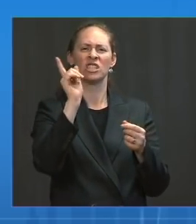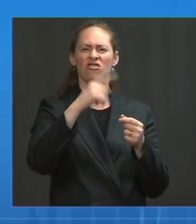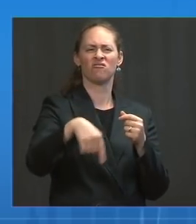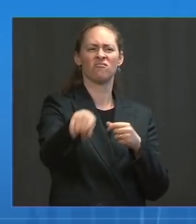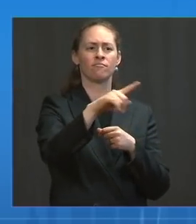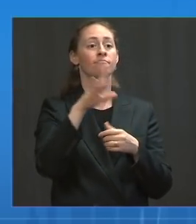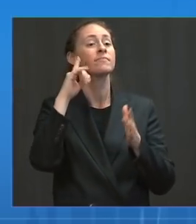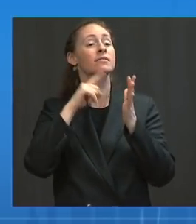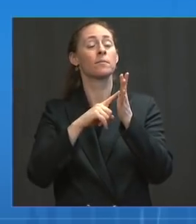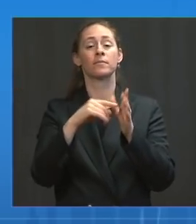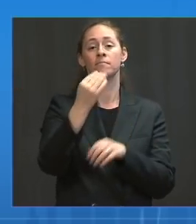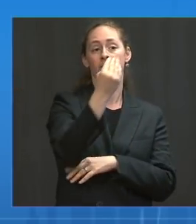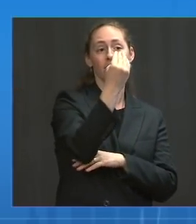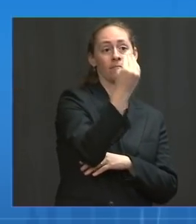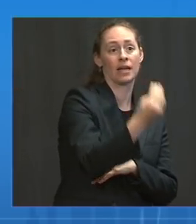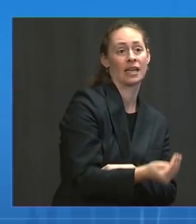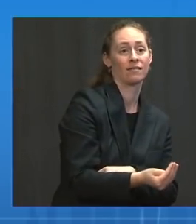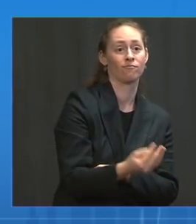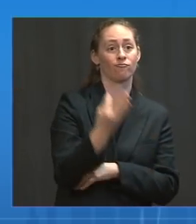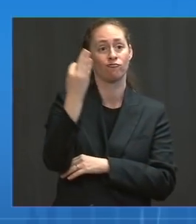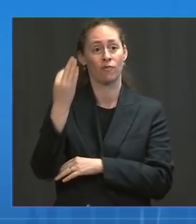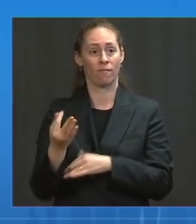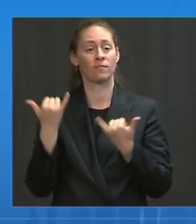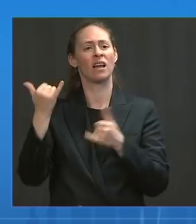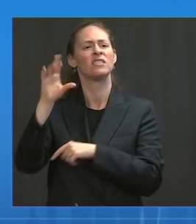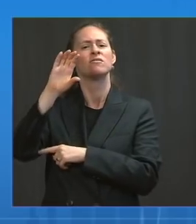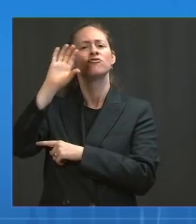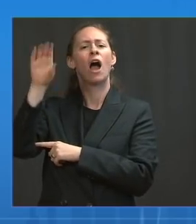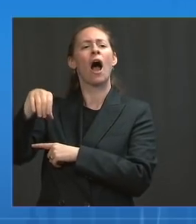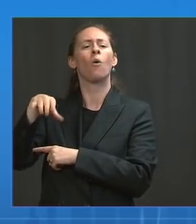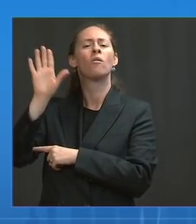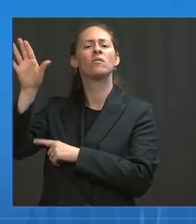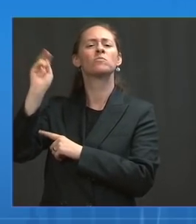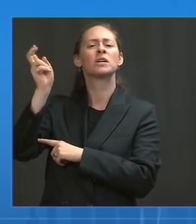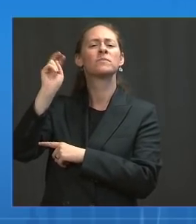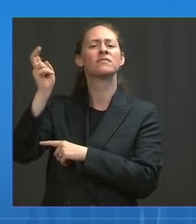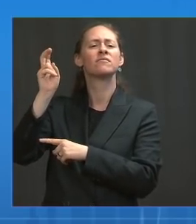the Chicago Transit Authority is partnering with the Chicago Department of Public Health